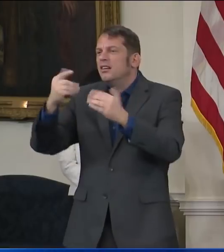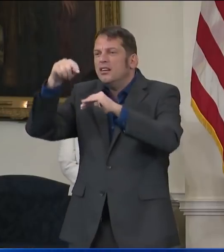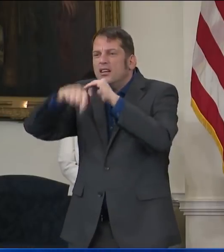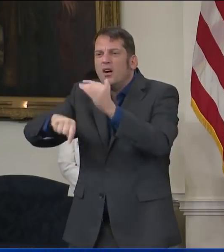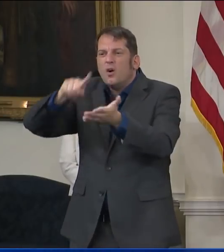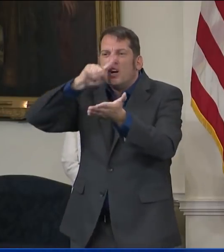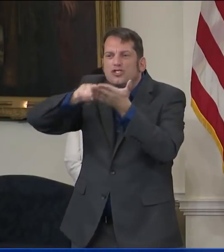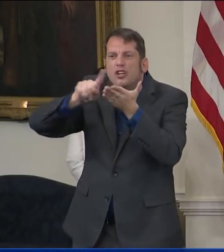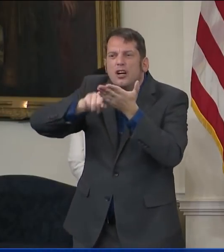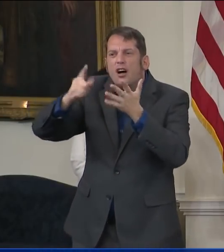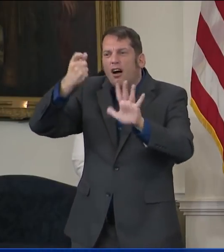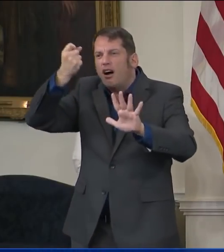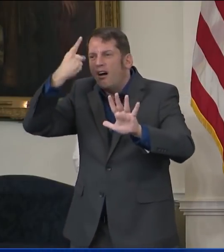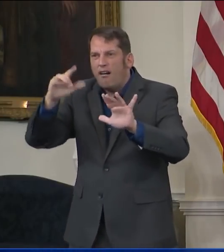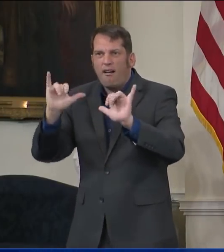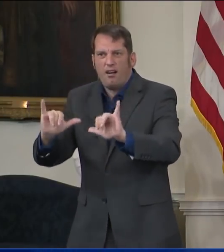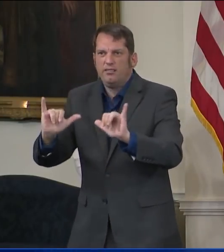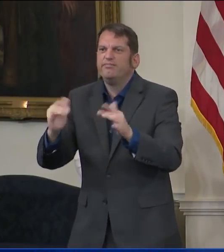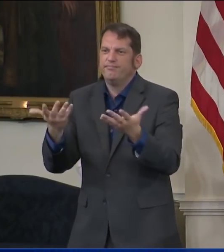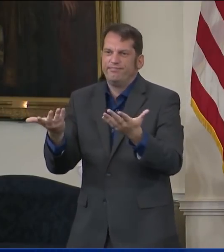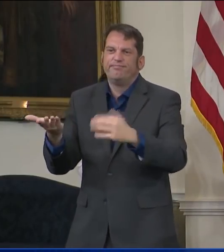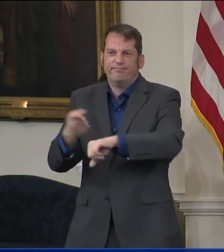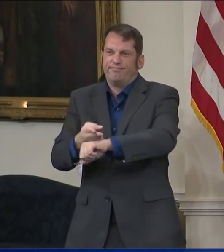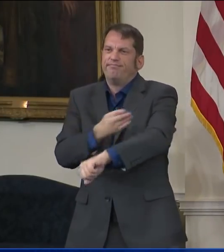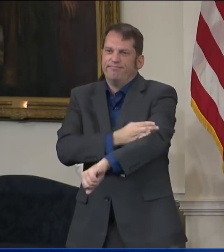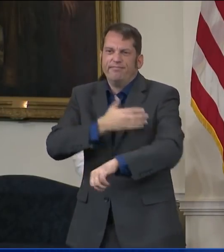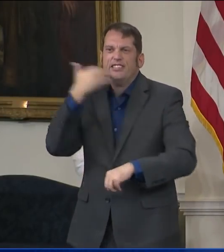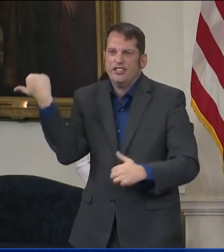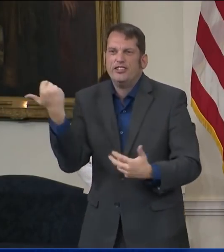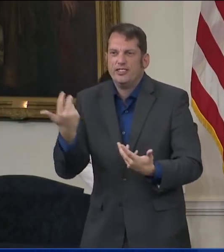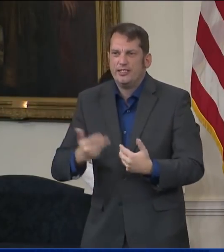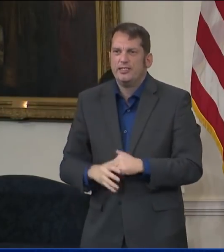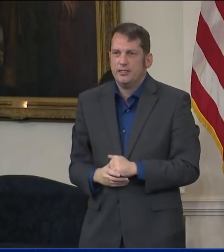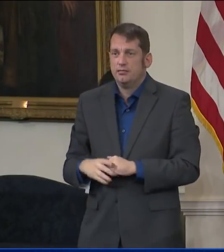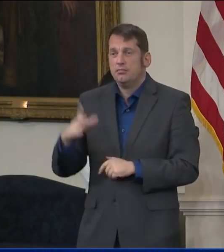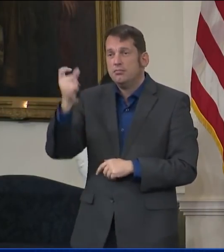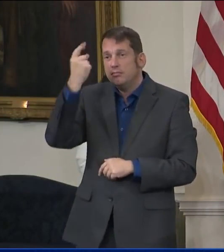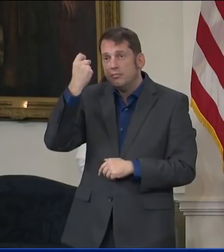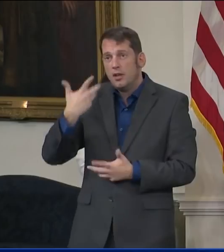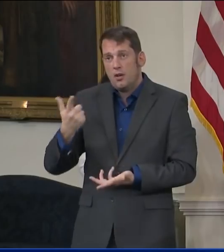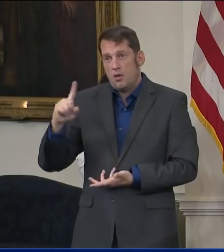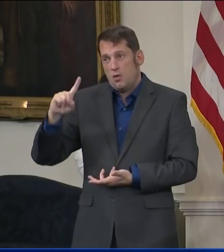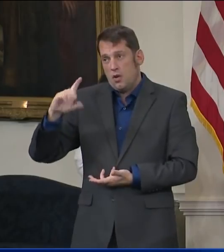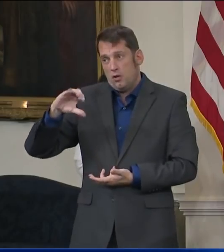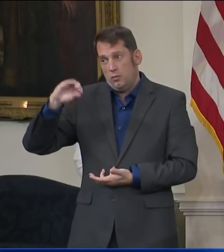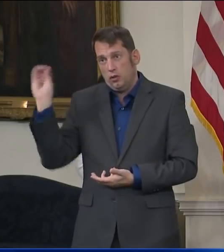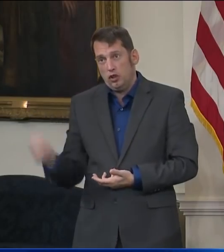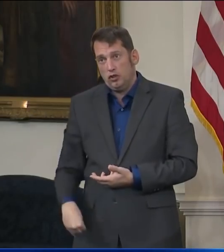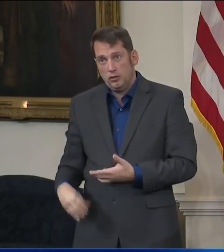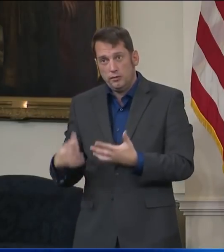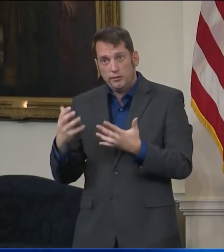WE UNDERSTAND HOW TO USE THEM. BUT IT’S THEIR NOT UNIVERSALLY SUCCESSFUL.